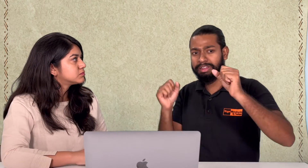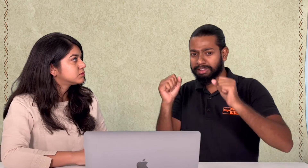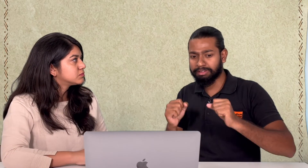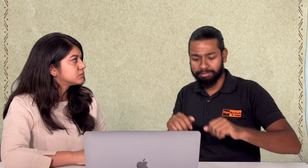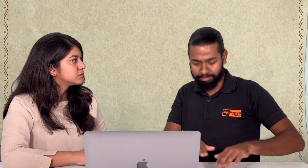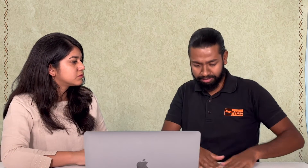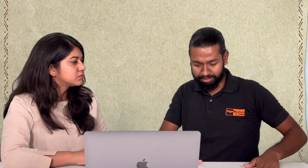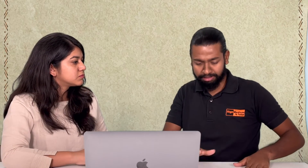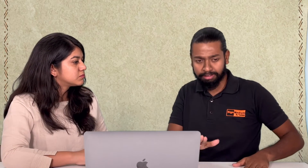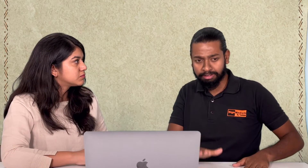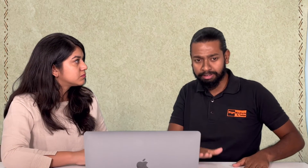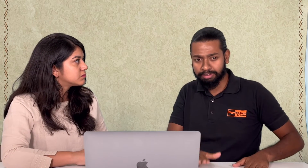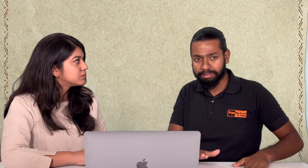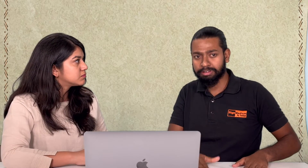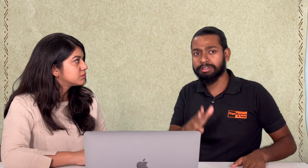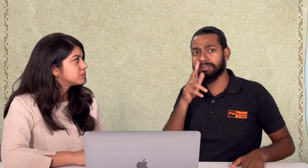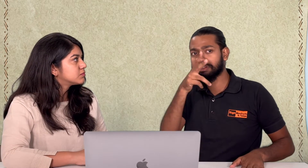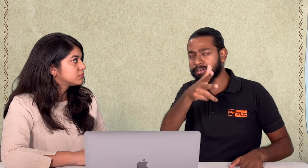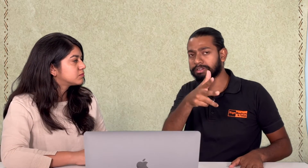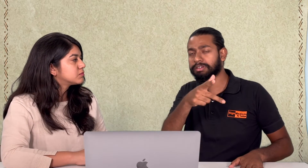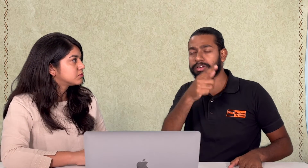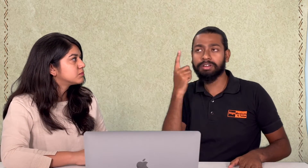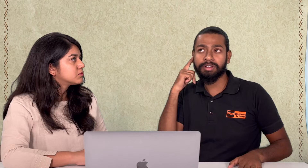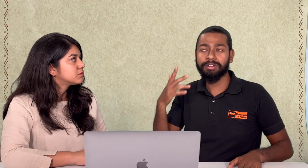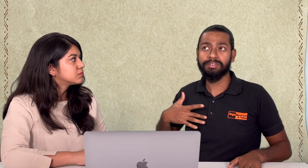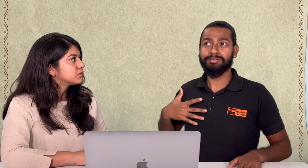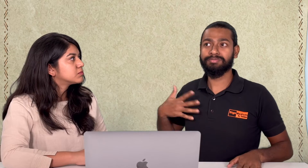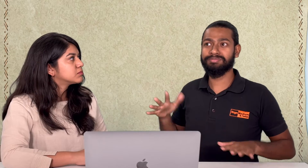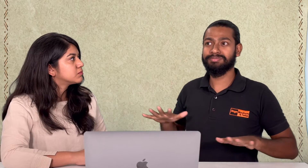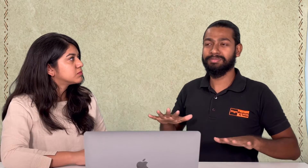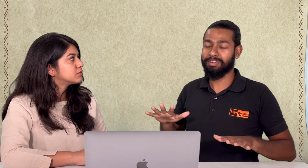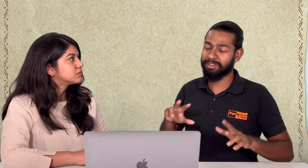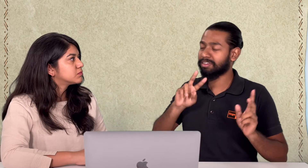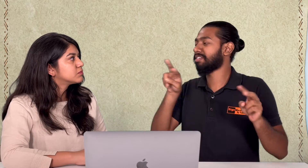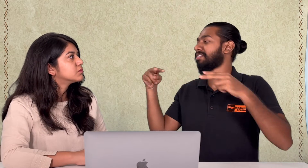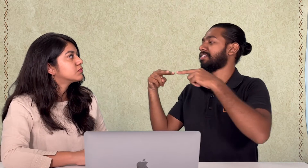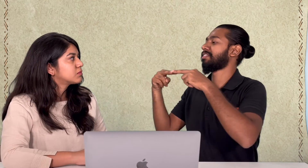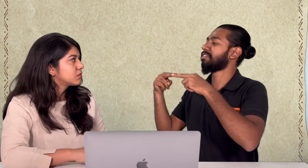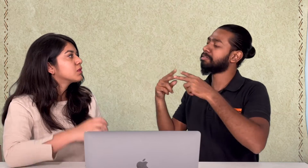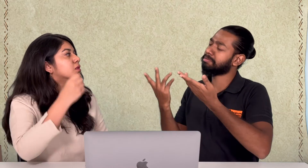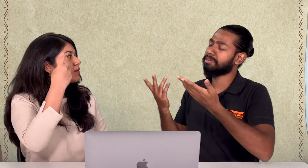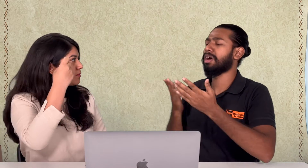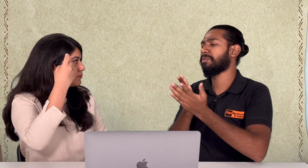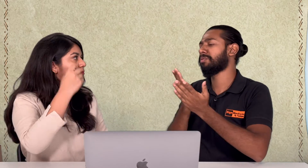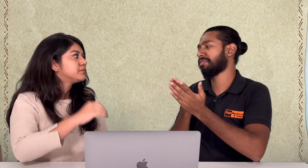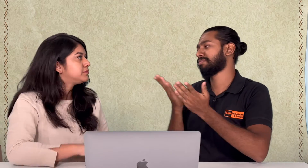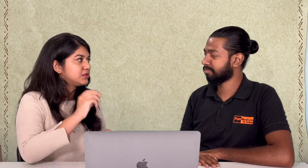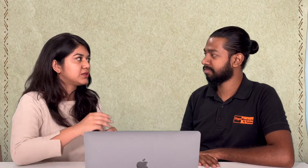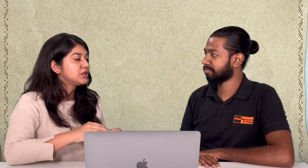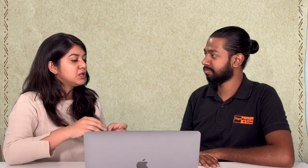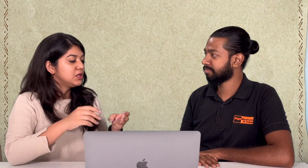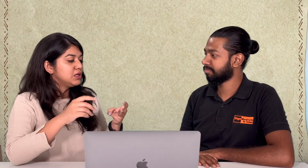If you are sitting at the same table you can also tap the table to get their attention